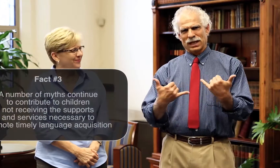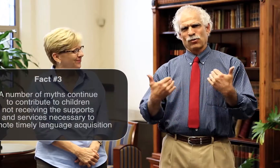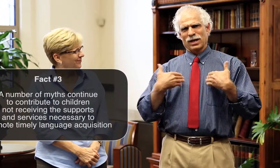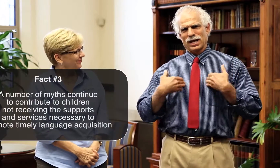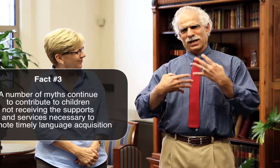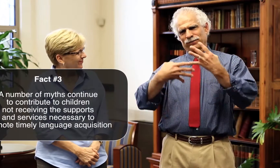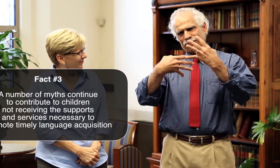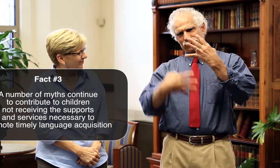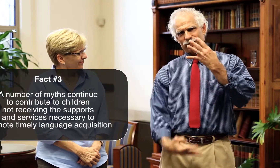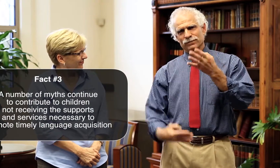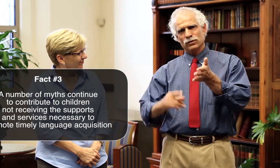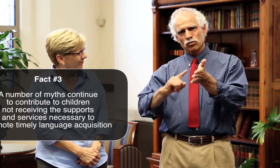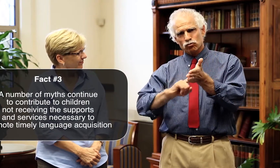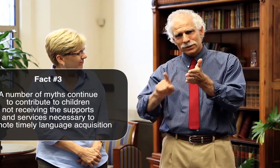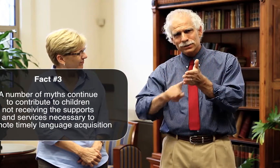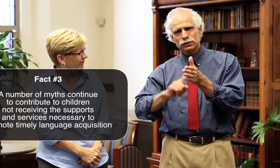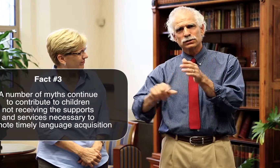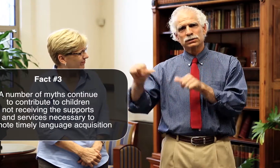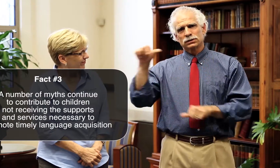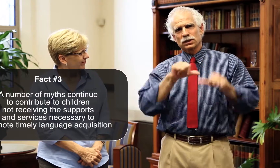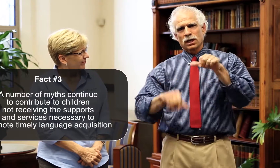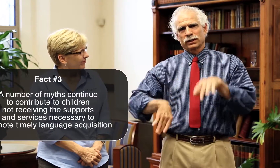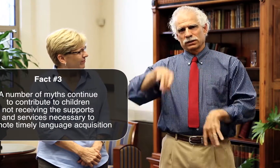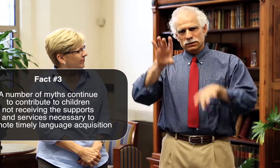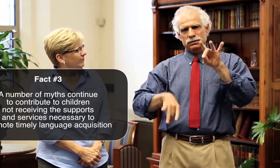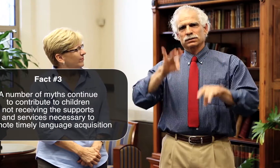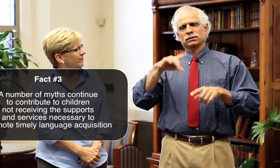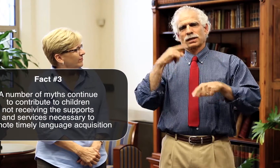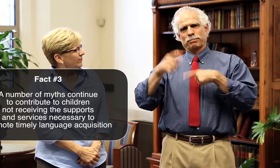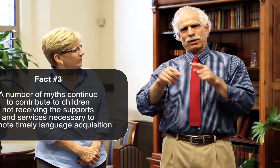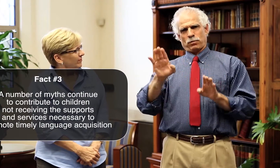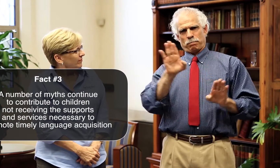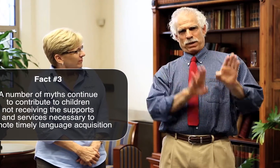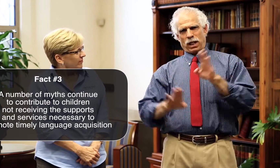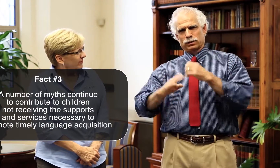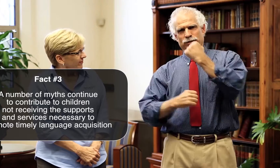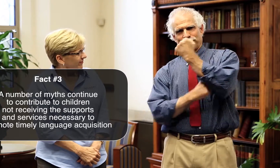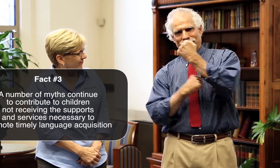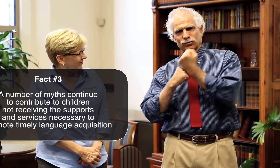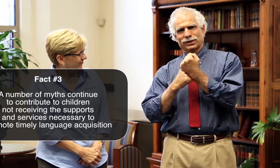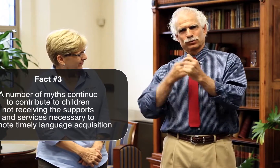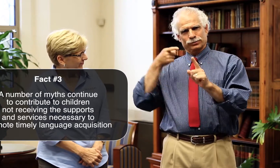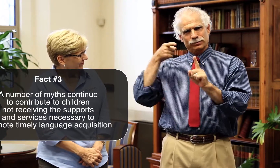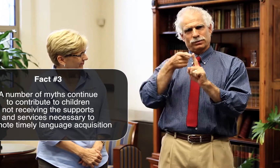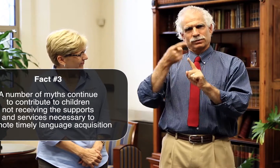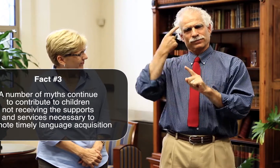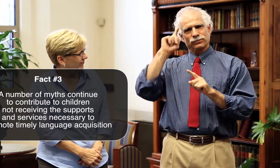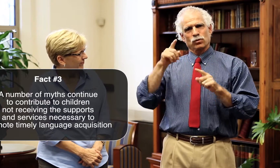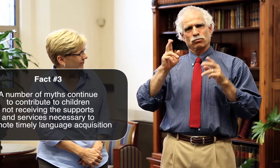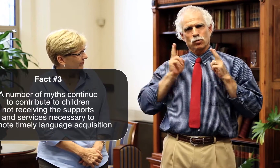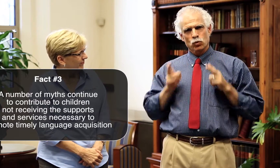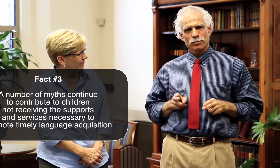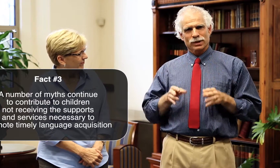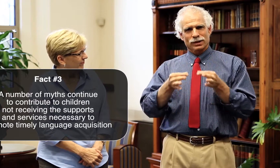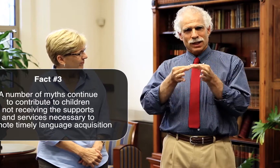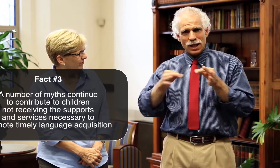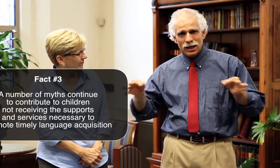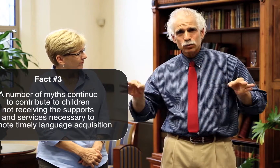There is now a critical mass of scientific discoveries about the biological foundations of human language,